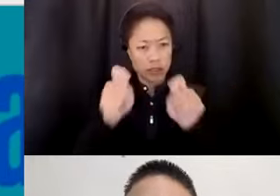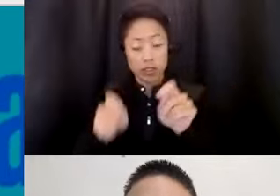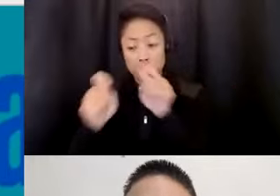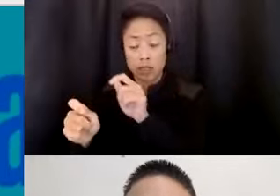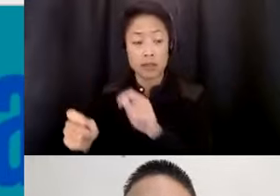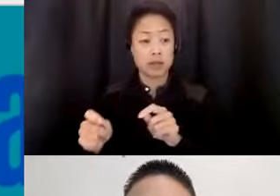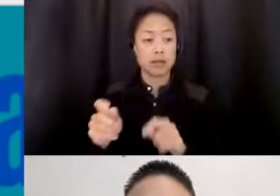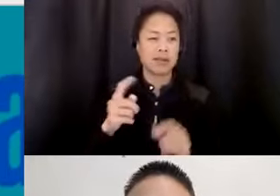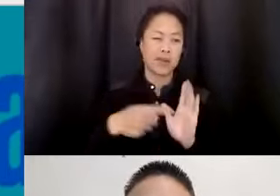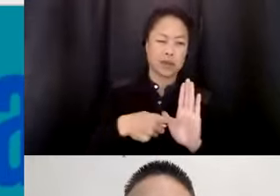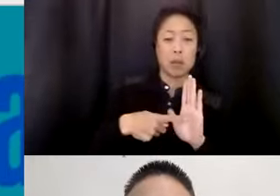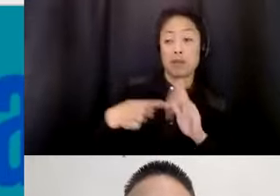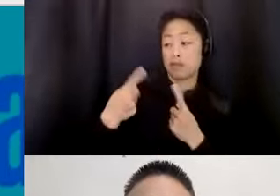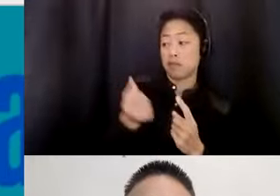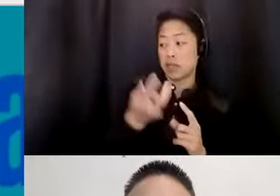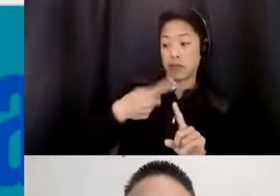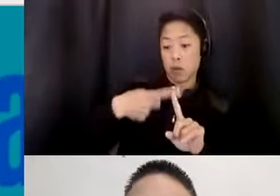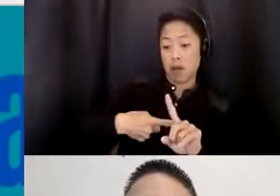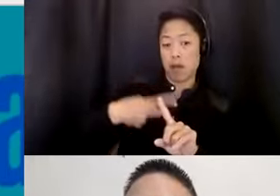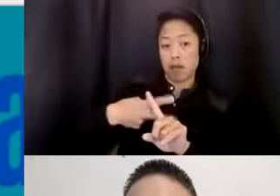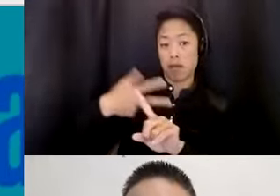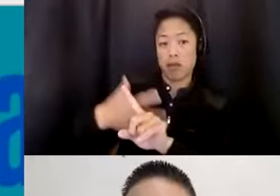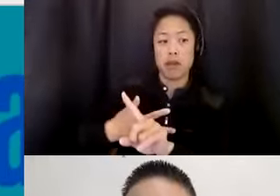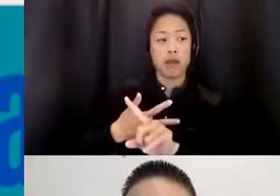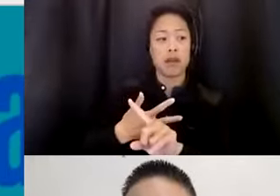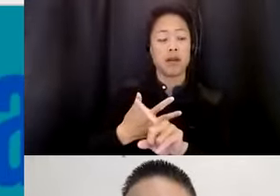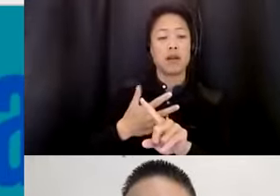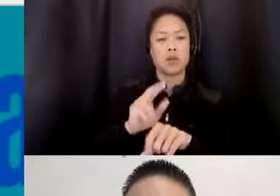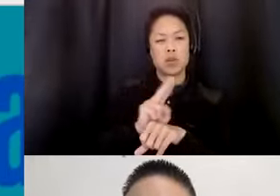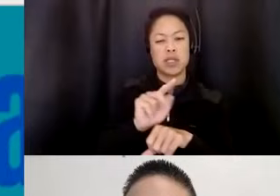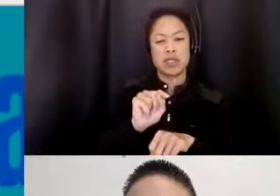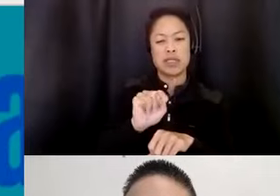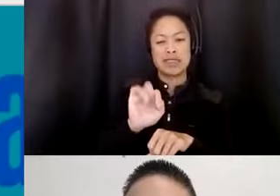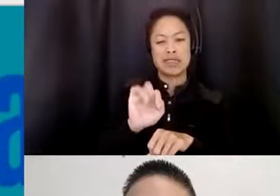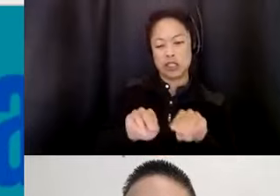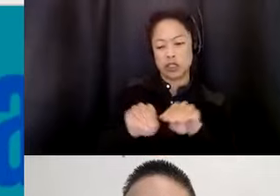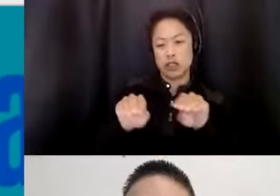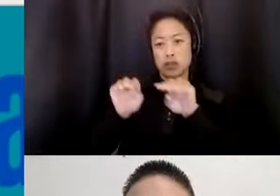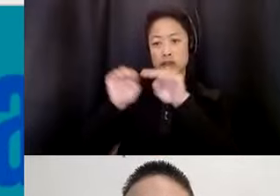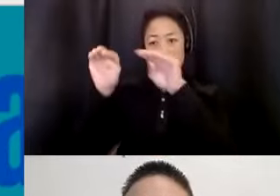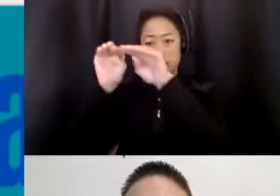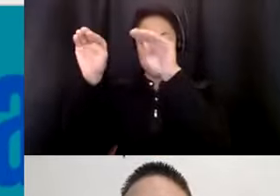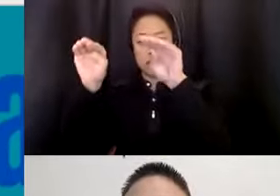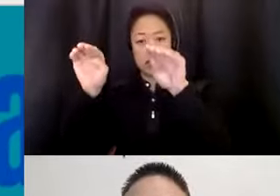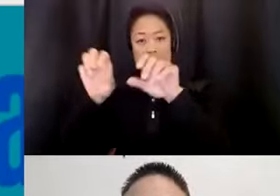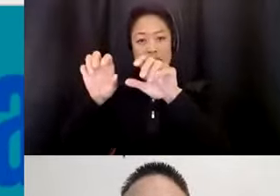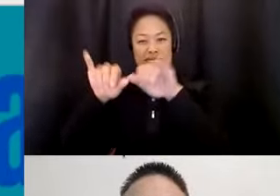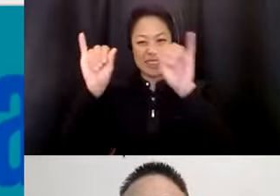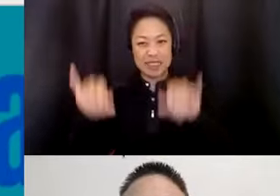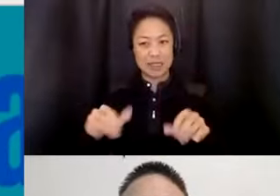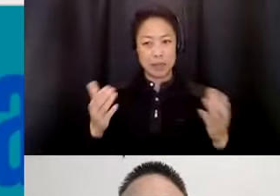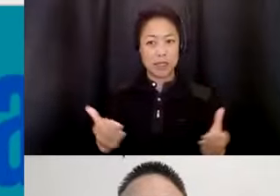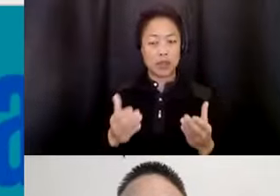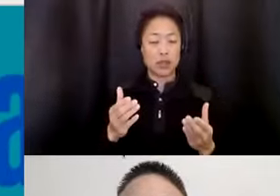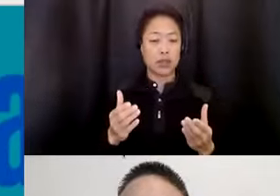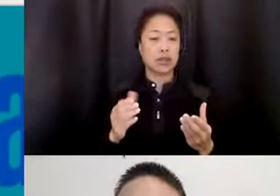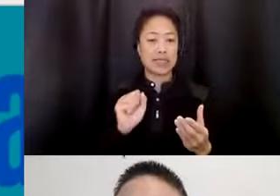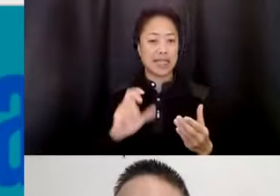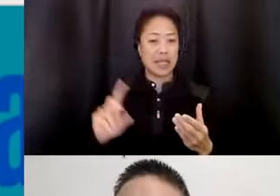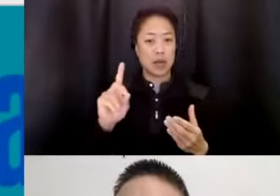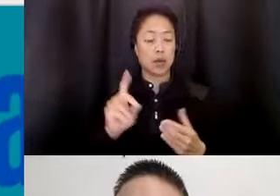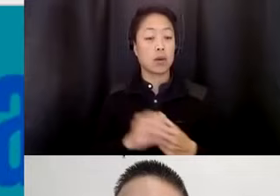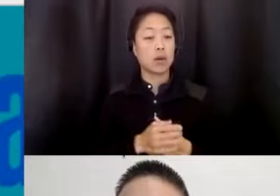few months, for example, we’ve had a tiered system in San Diego County with restrictions on our